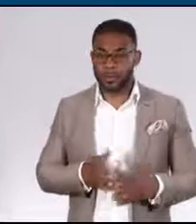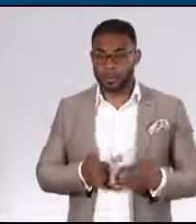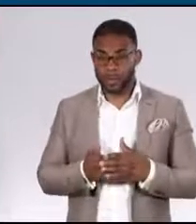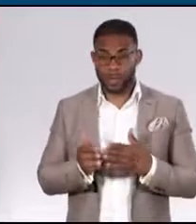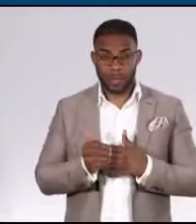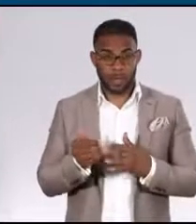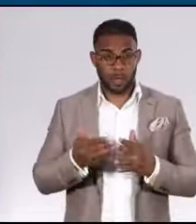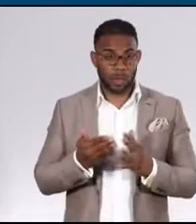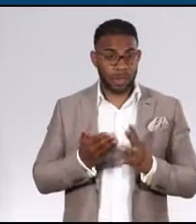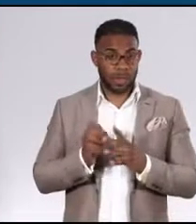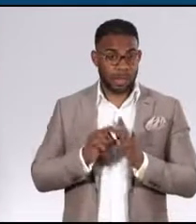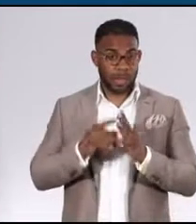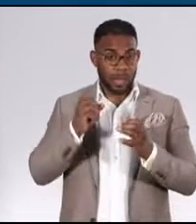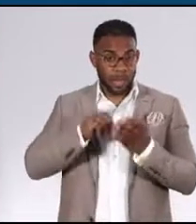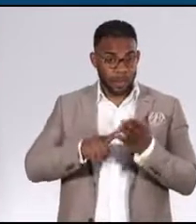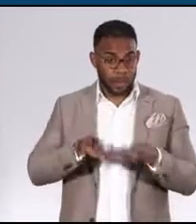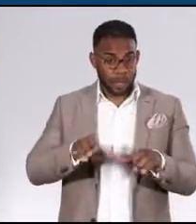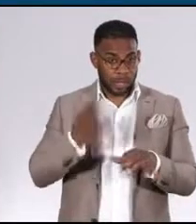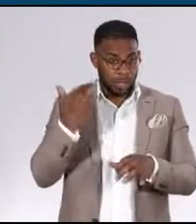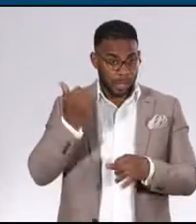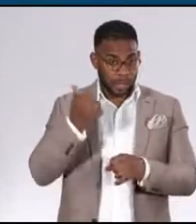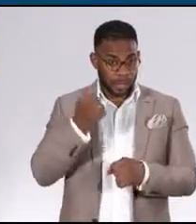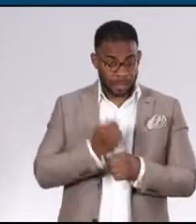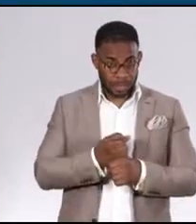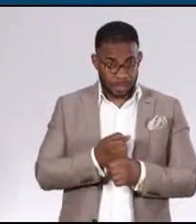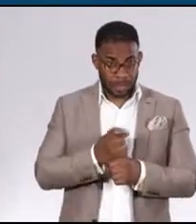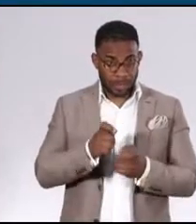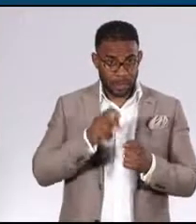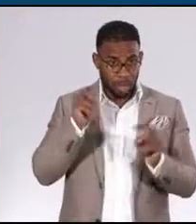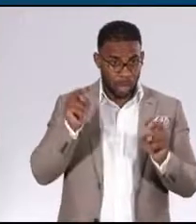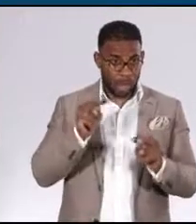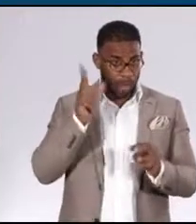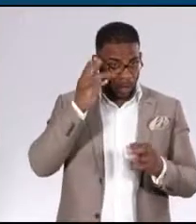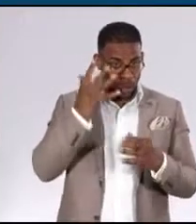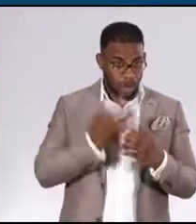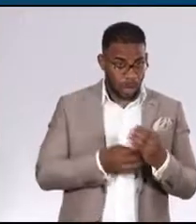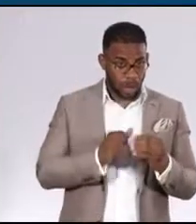where a lot of research has been done in the last 10 years, specifically looking at hearing loss and risk of dementia.